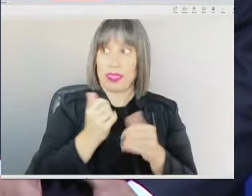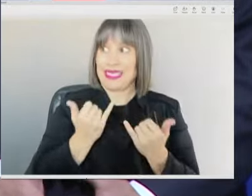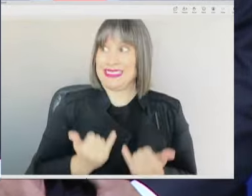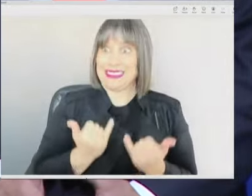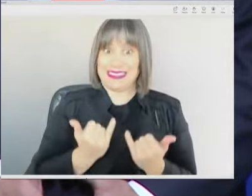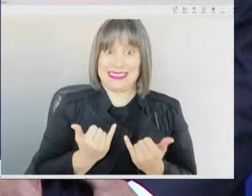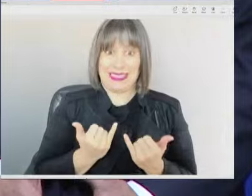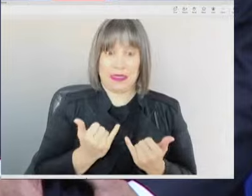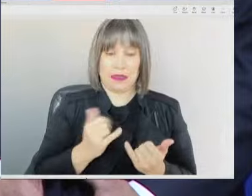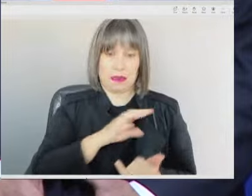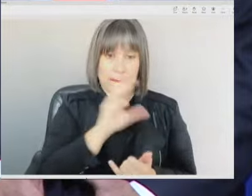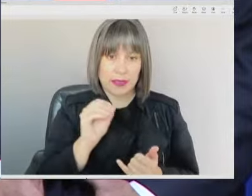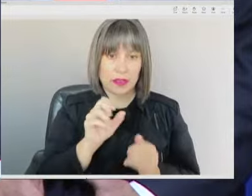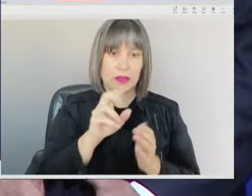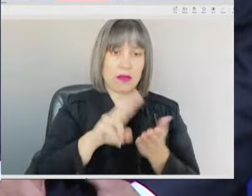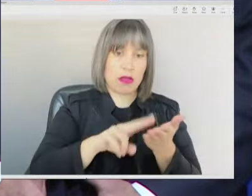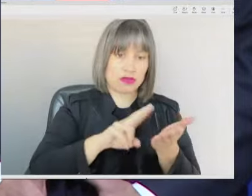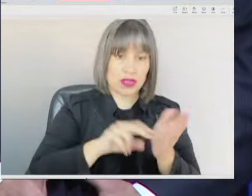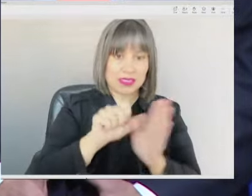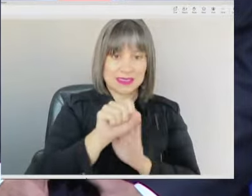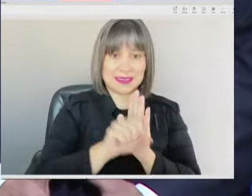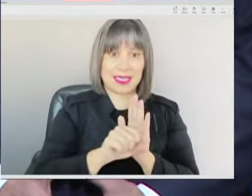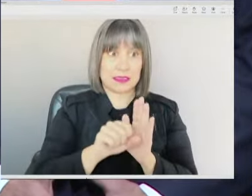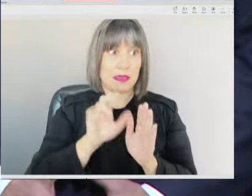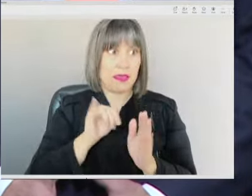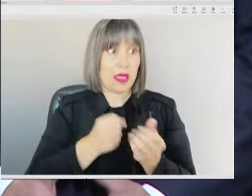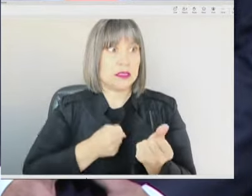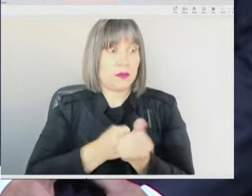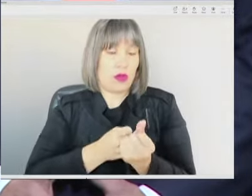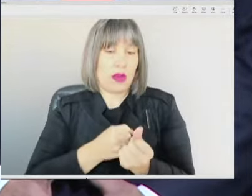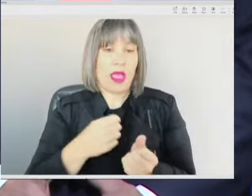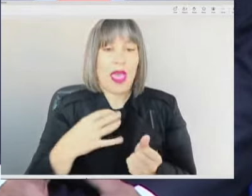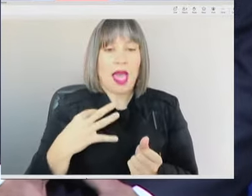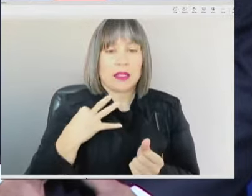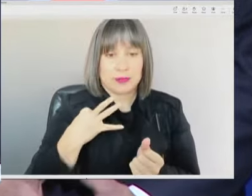states that support eligibility and enrollment, a very specific system that is where these changes